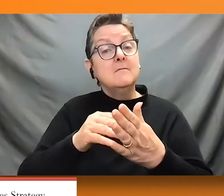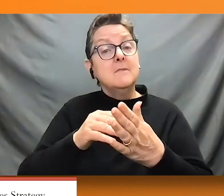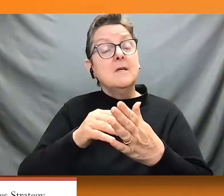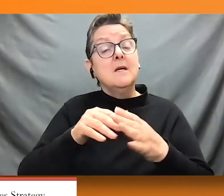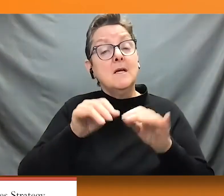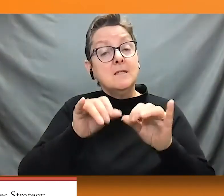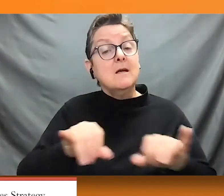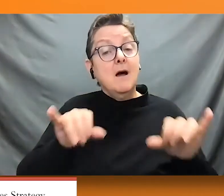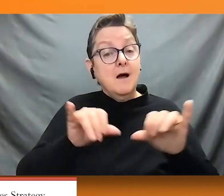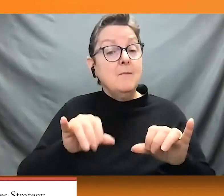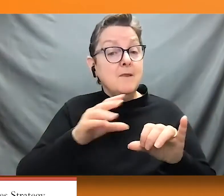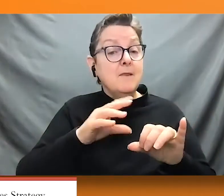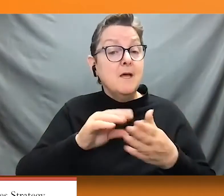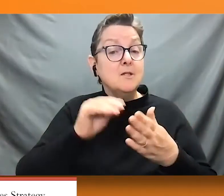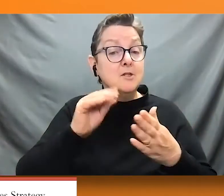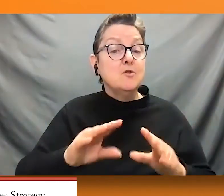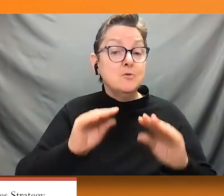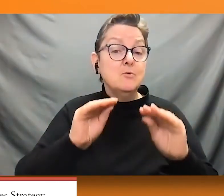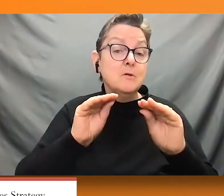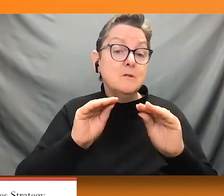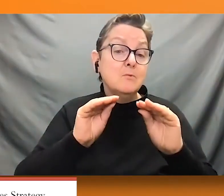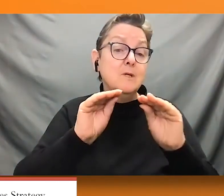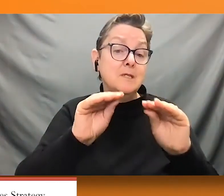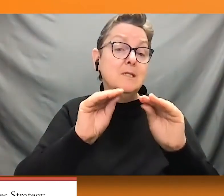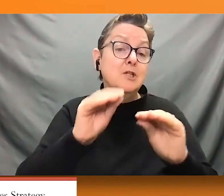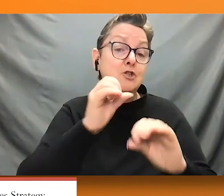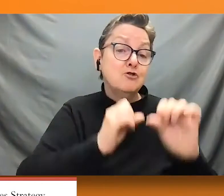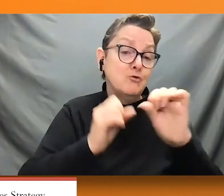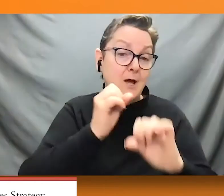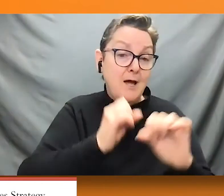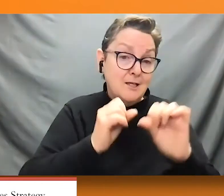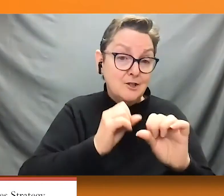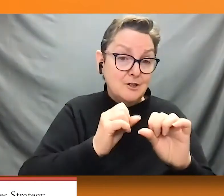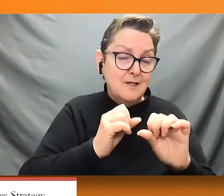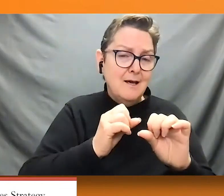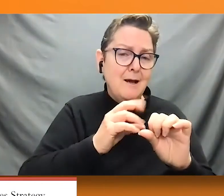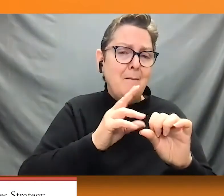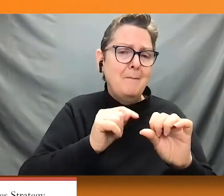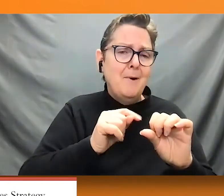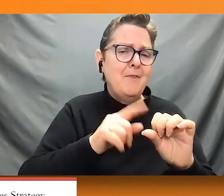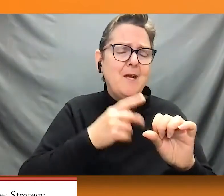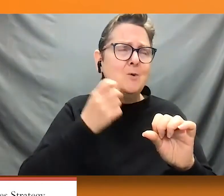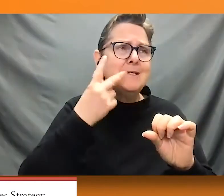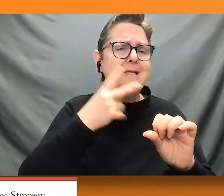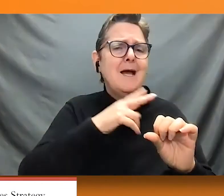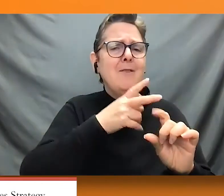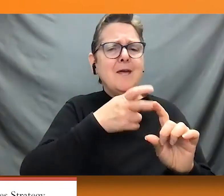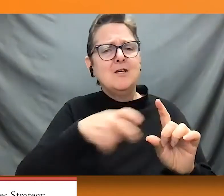are able to use that strategy in another context. So, I think embedding these in science courses,